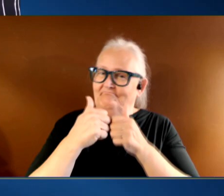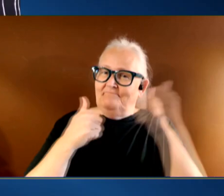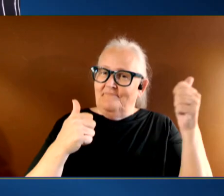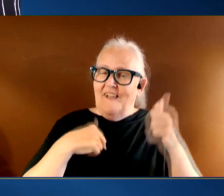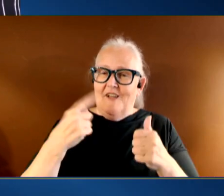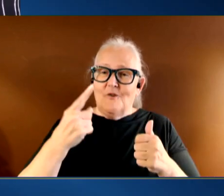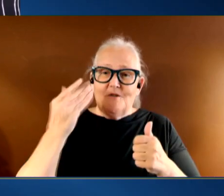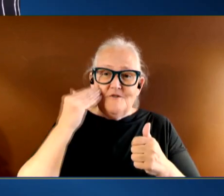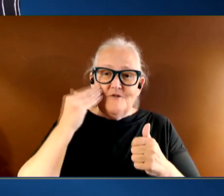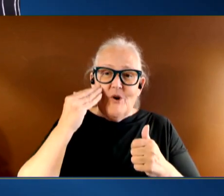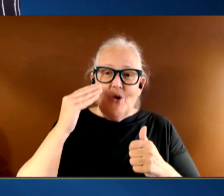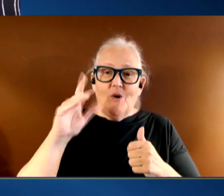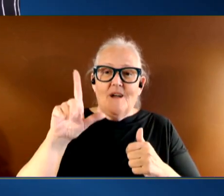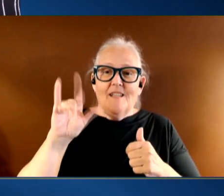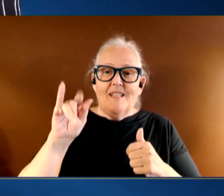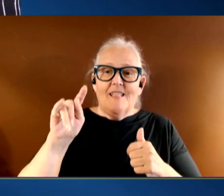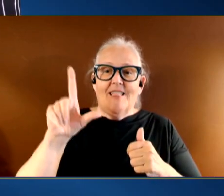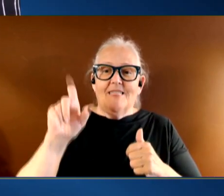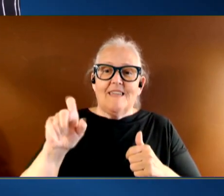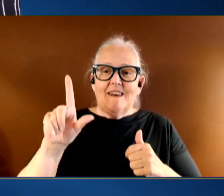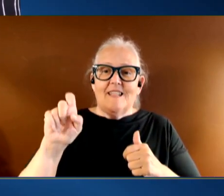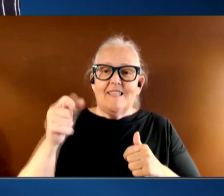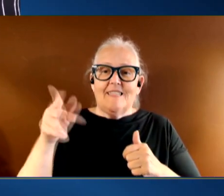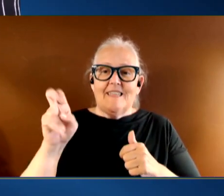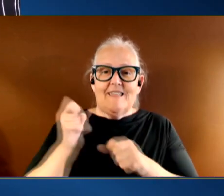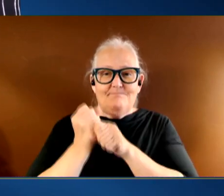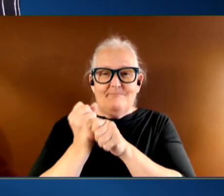like Little League World Series that just passed? That's where I'm at.